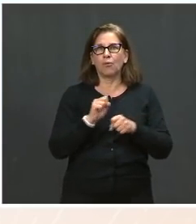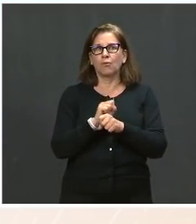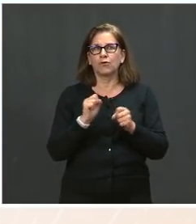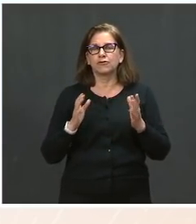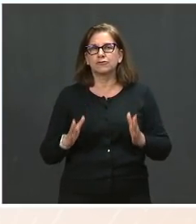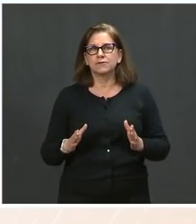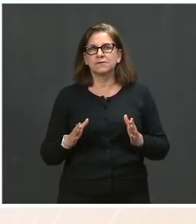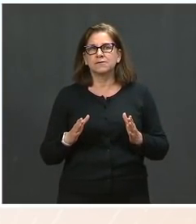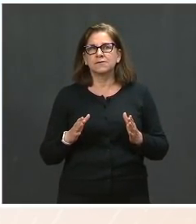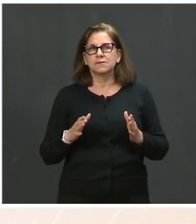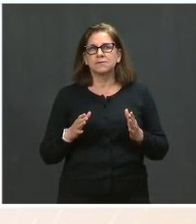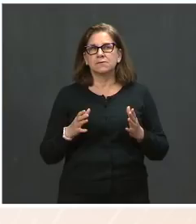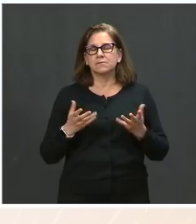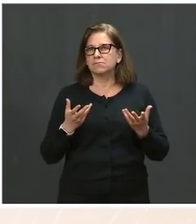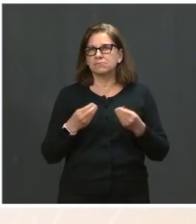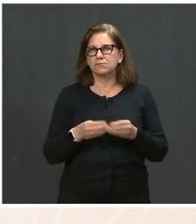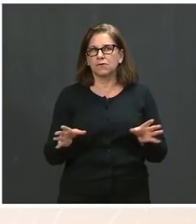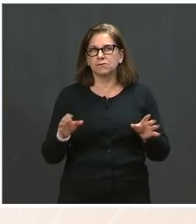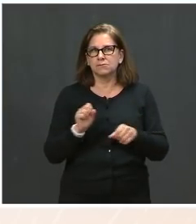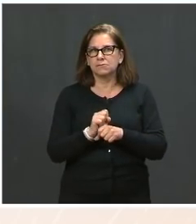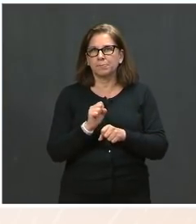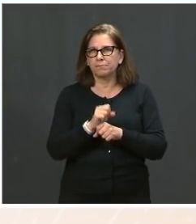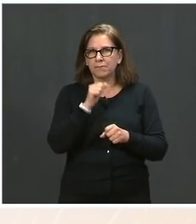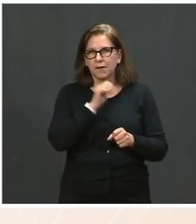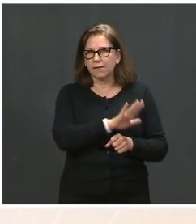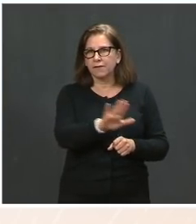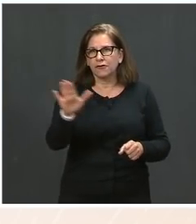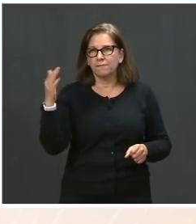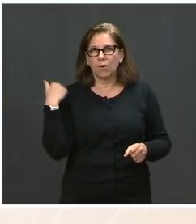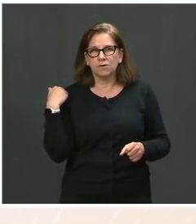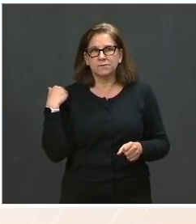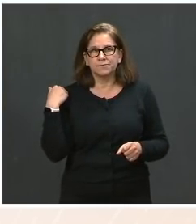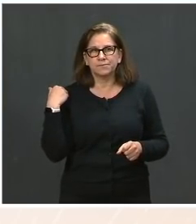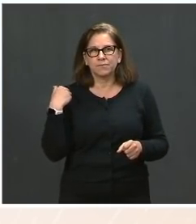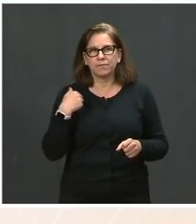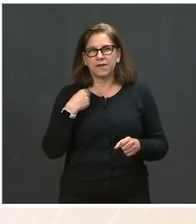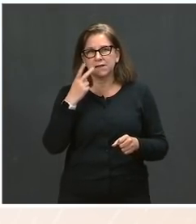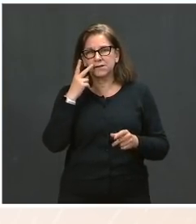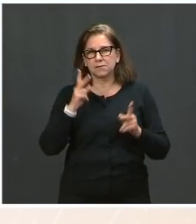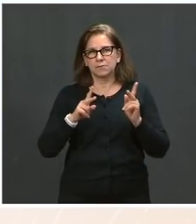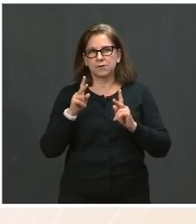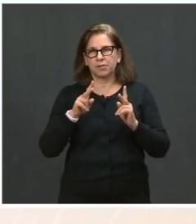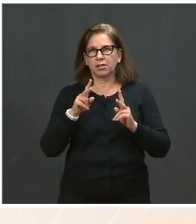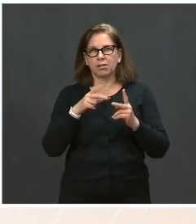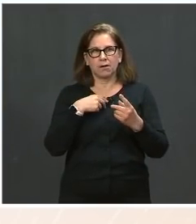through no fault of their own. I feel like I've looked into the eyes of people who have been desperate